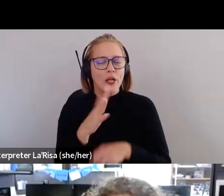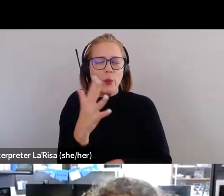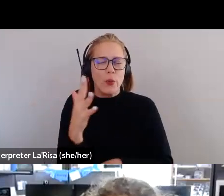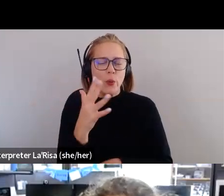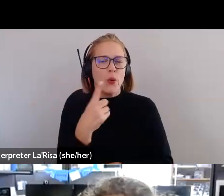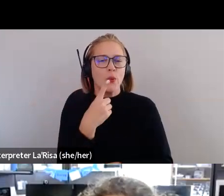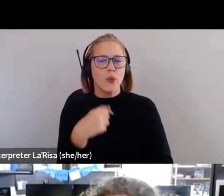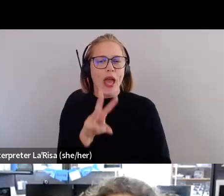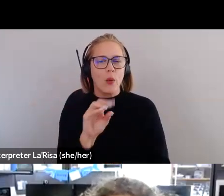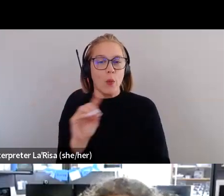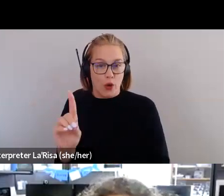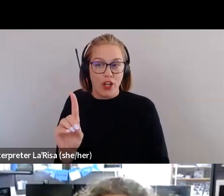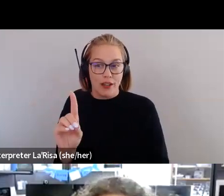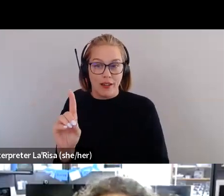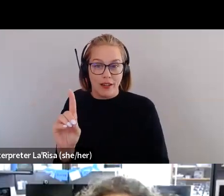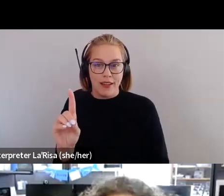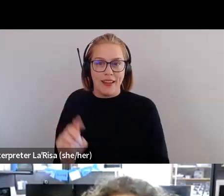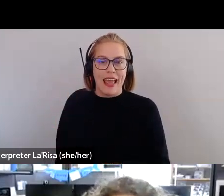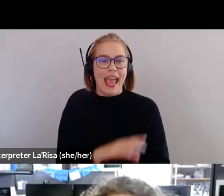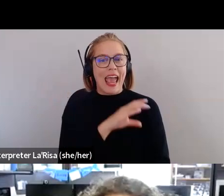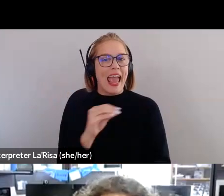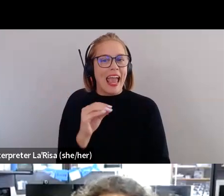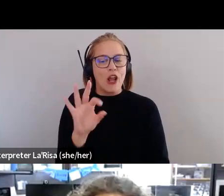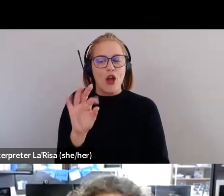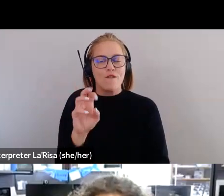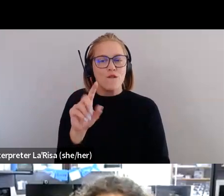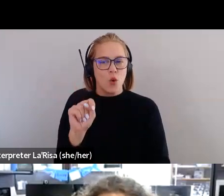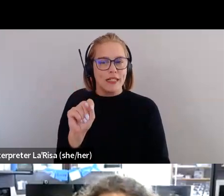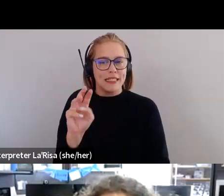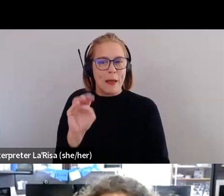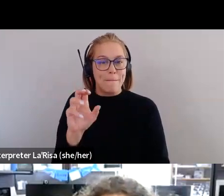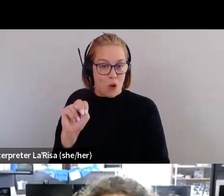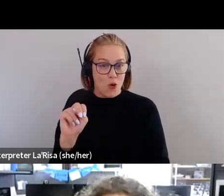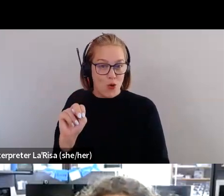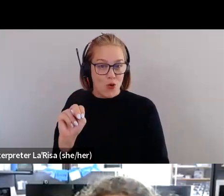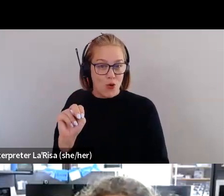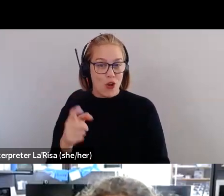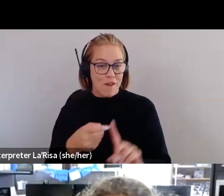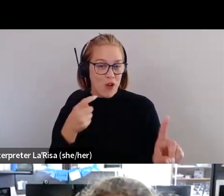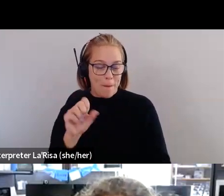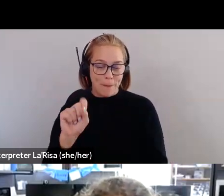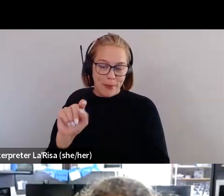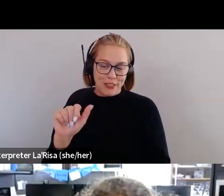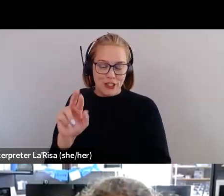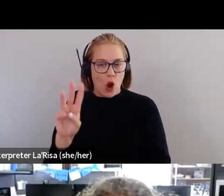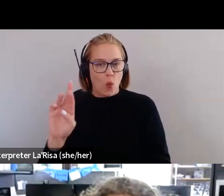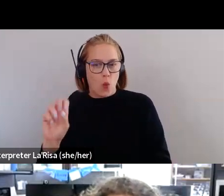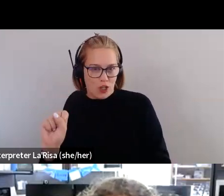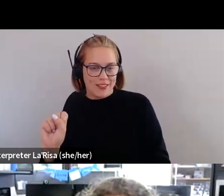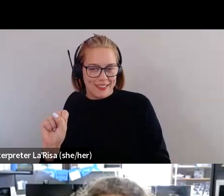: Hi, my name is Andy and I am from northern California. I am in